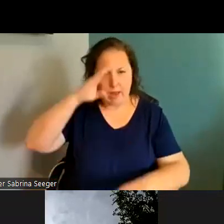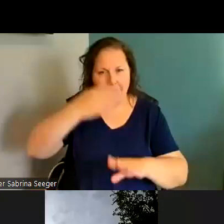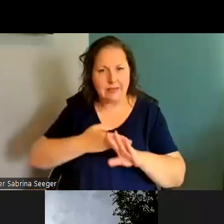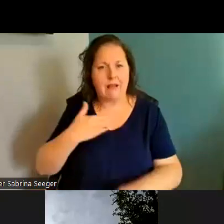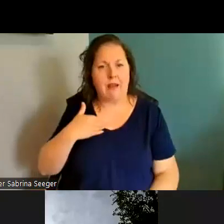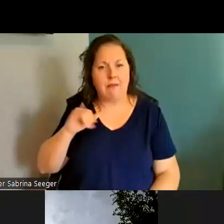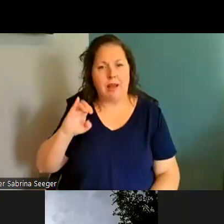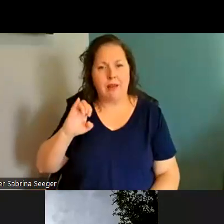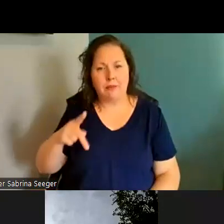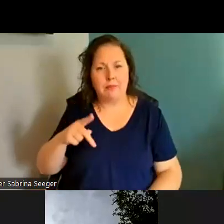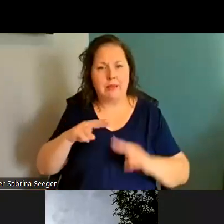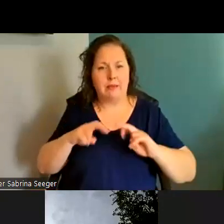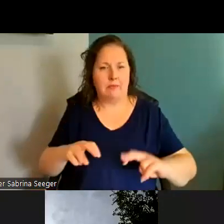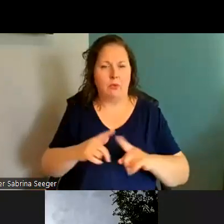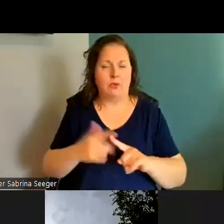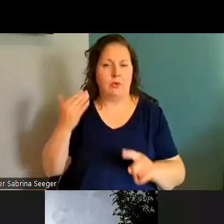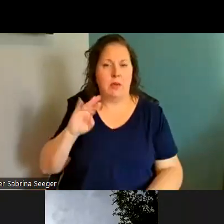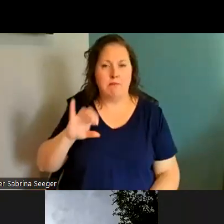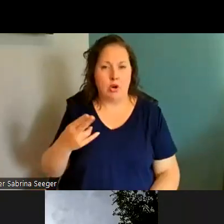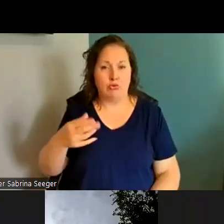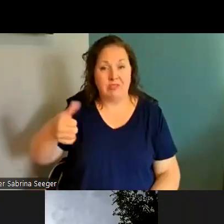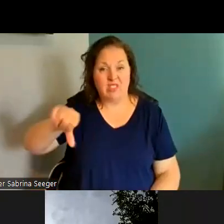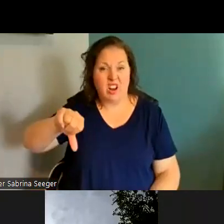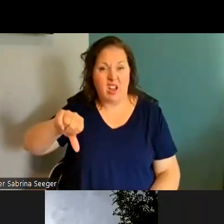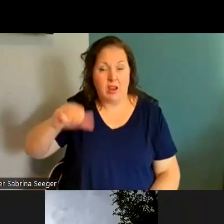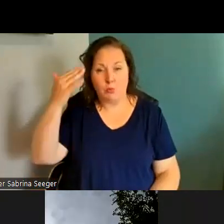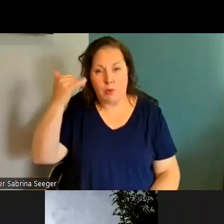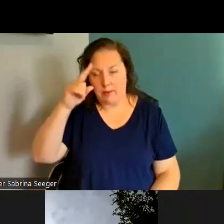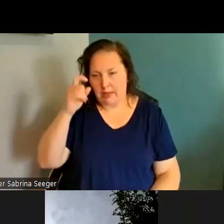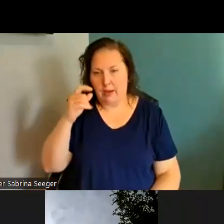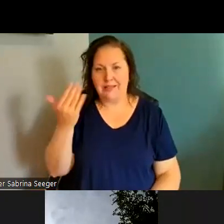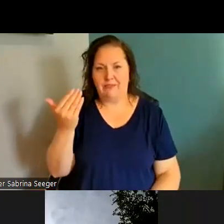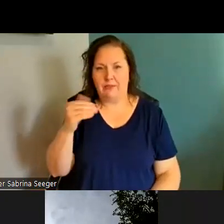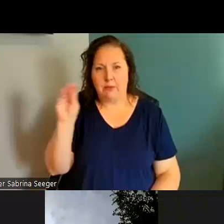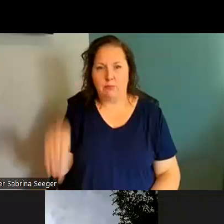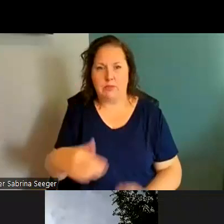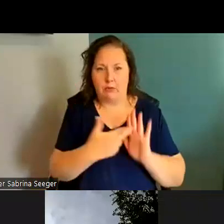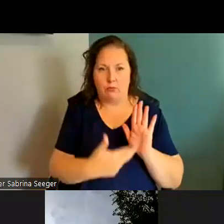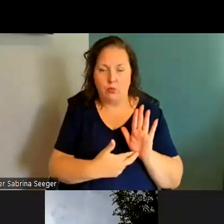evaluation in March and was denied based on the 15 percent. They did not tell us about